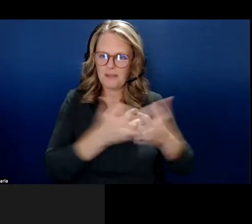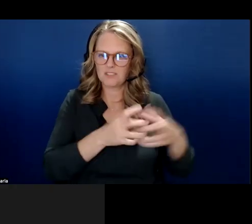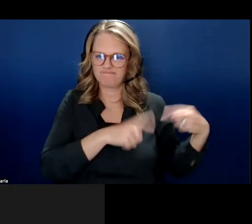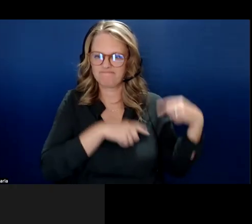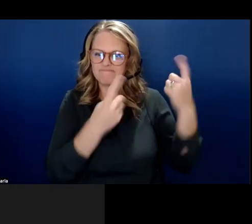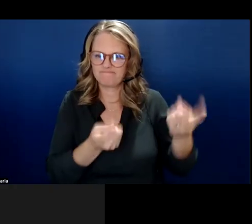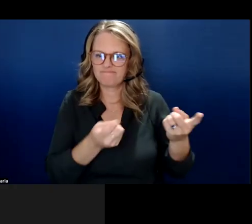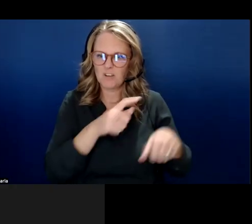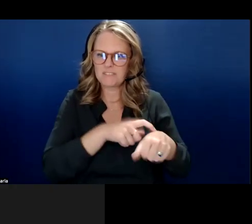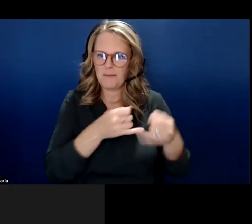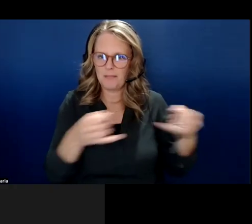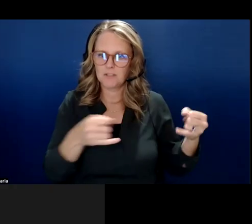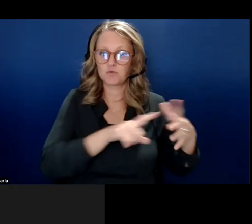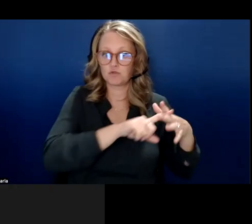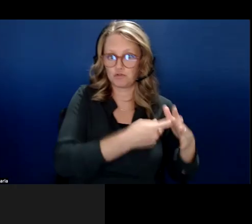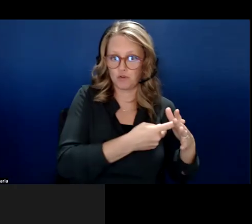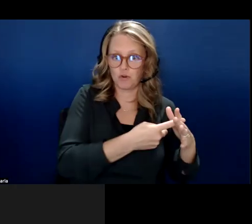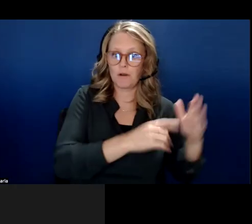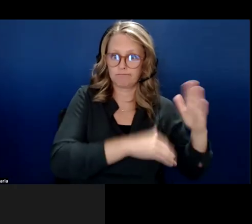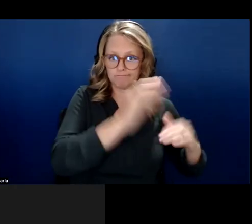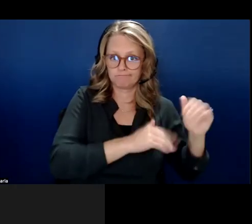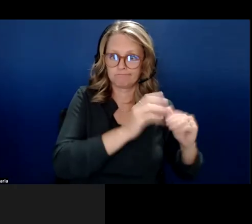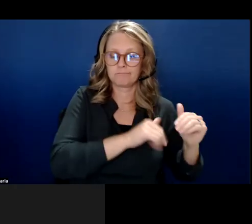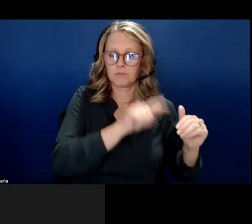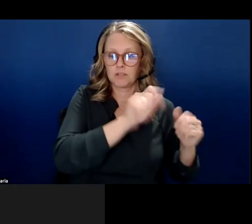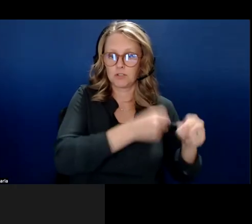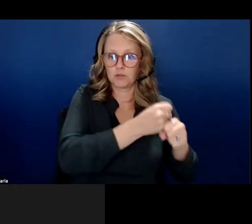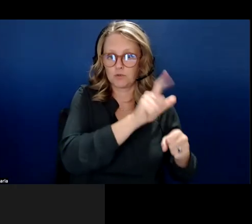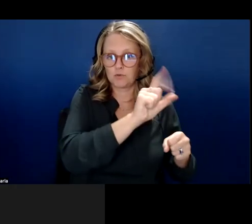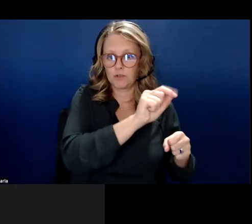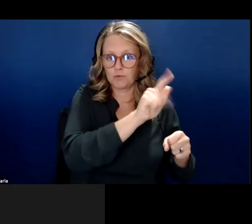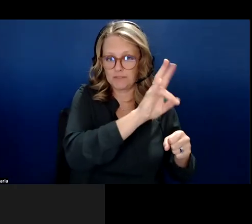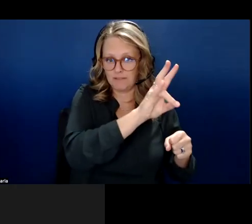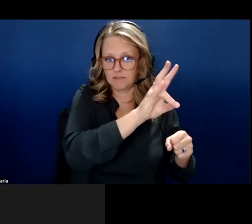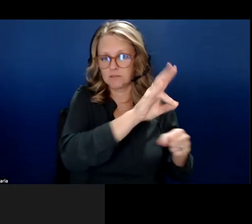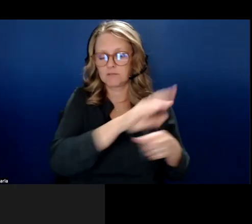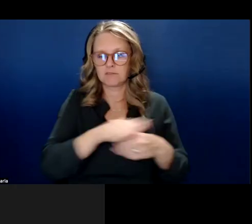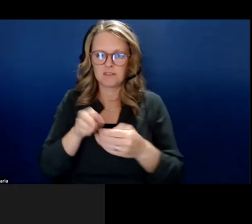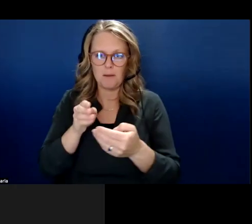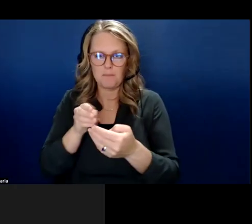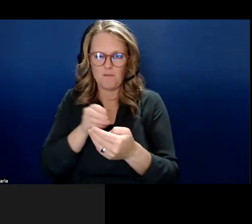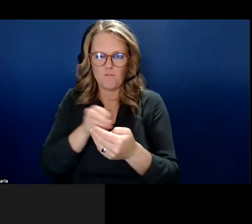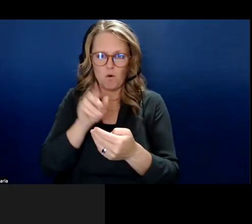So starting construction in 2027 and then finishing before 2030. And then the second phase